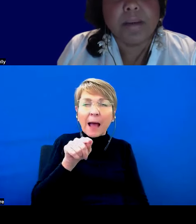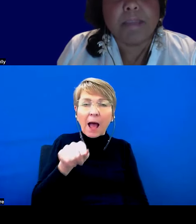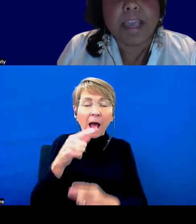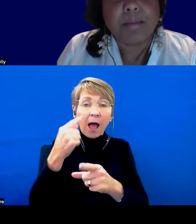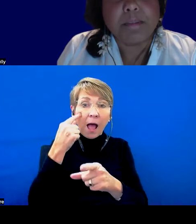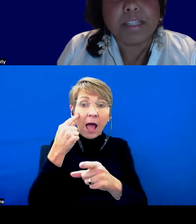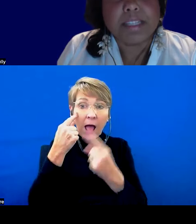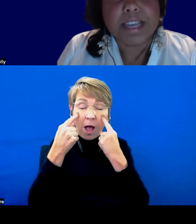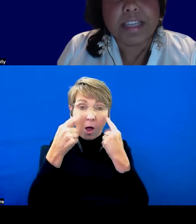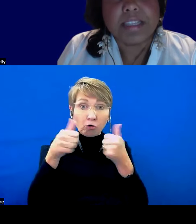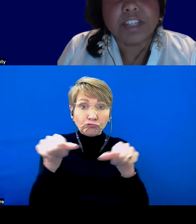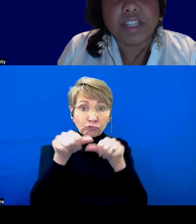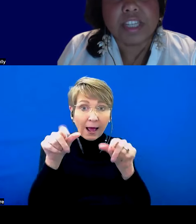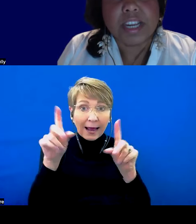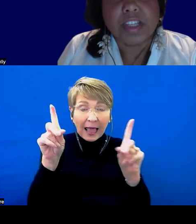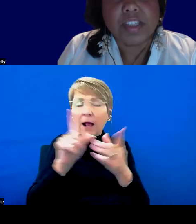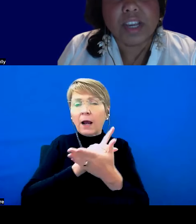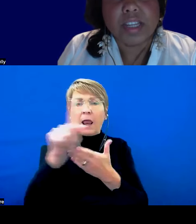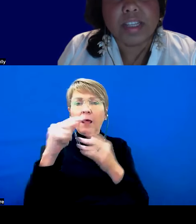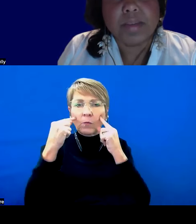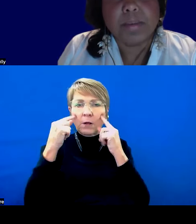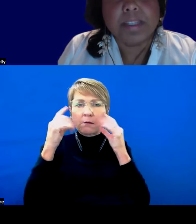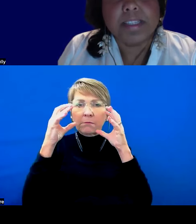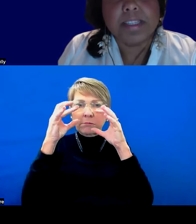Being able to detect vision changes early will assist